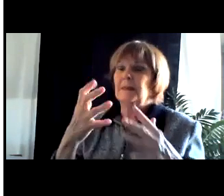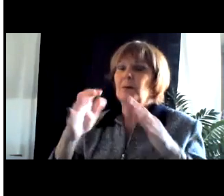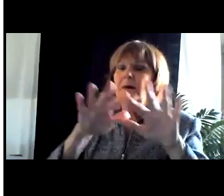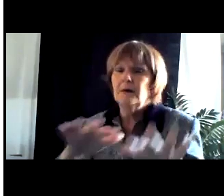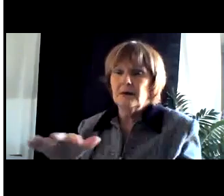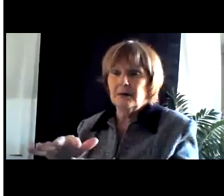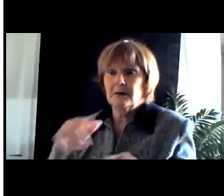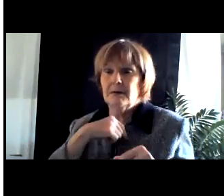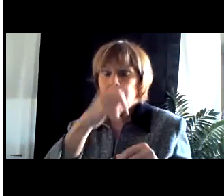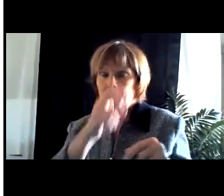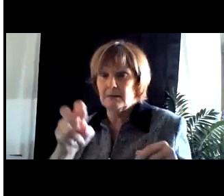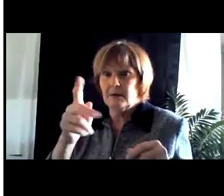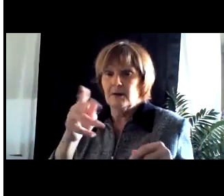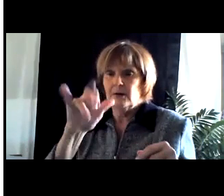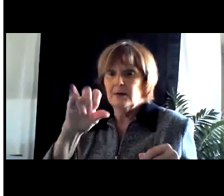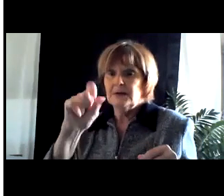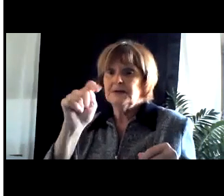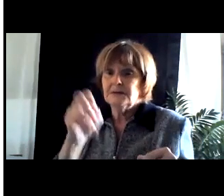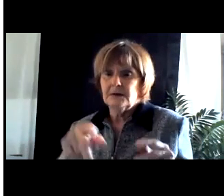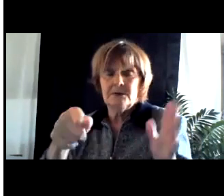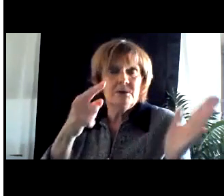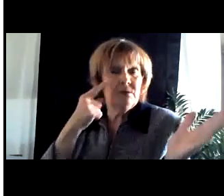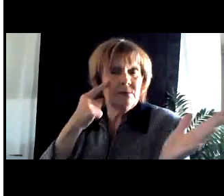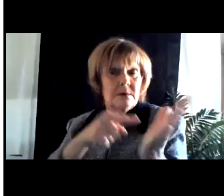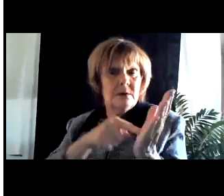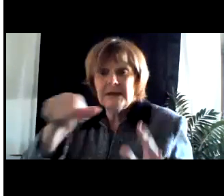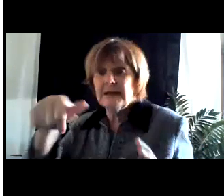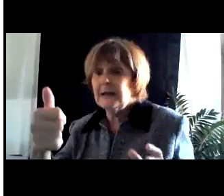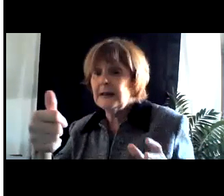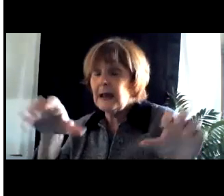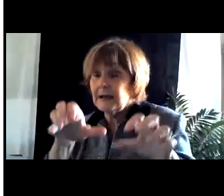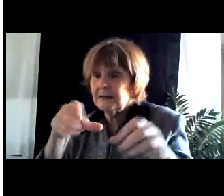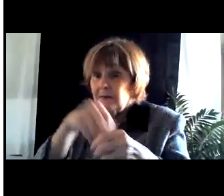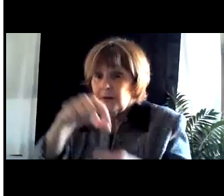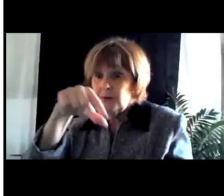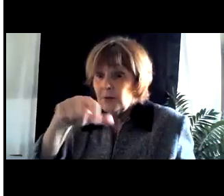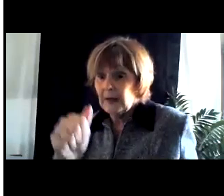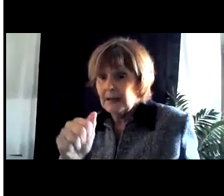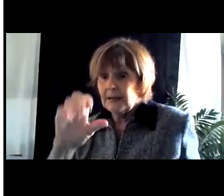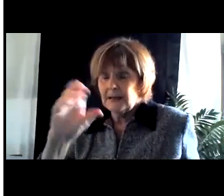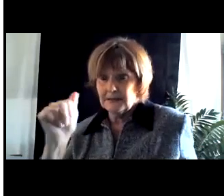Kristen, have you been noticing any activity in the chat or in the Q&A box? [Kristen] Yeah, there are some comments in the chat